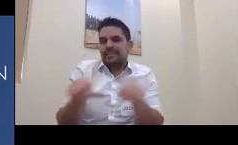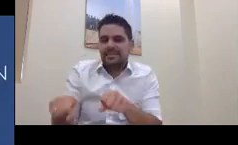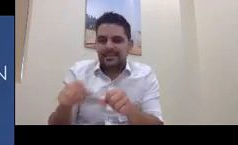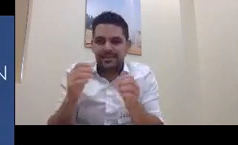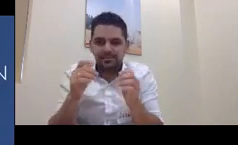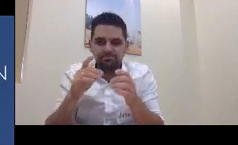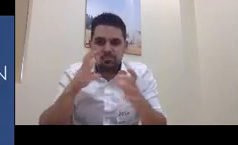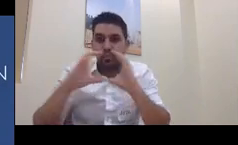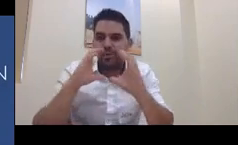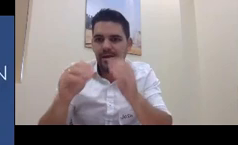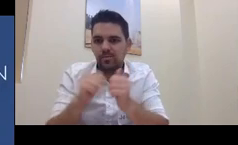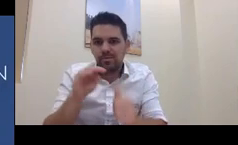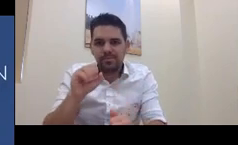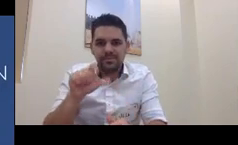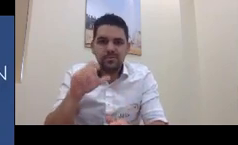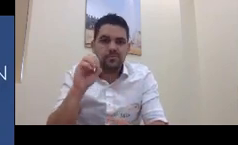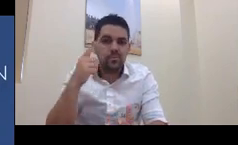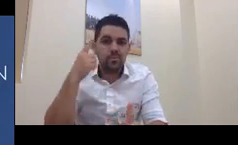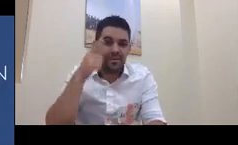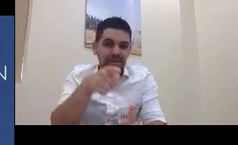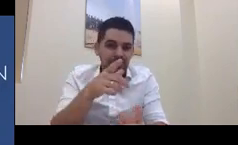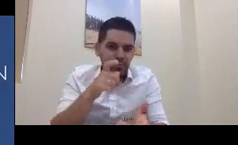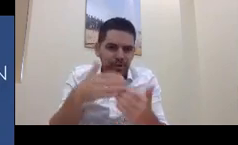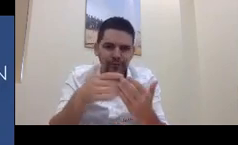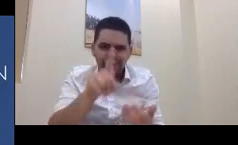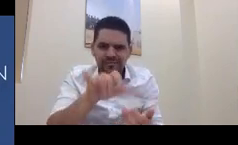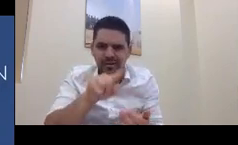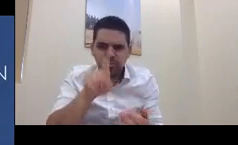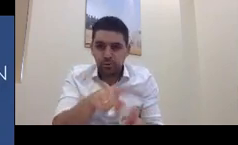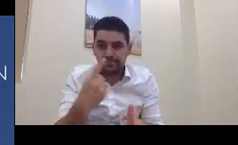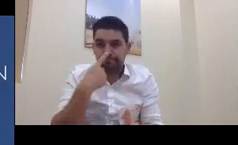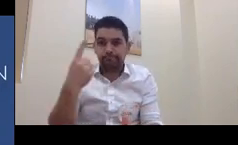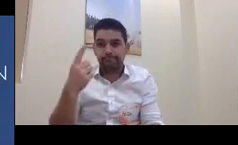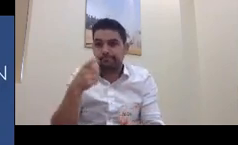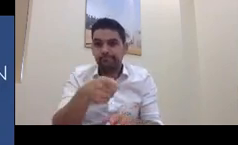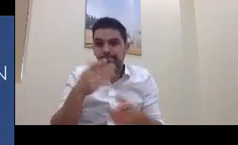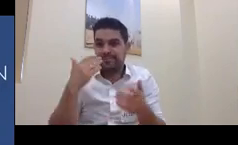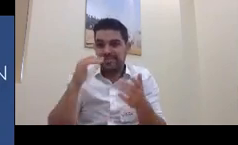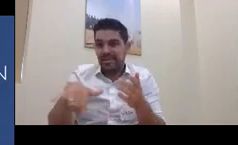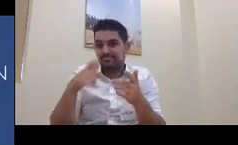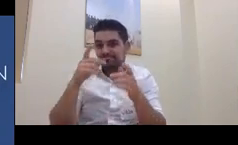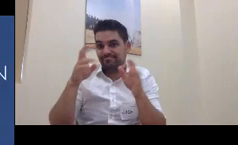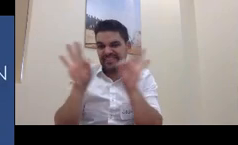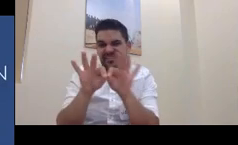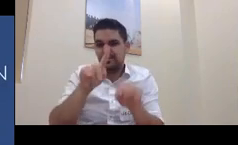and their overall capacity to communicate within MSL. So, I think whoever asked that question is right on the nose?